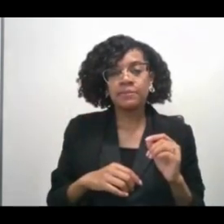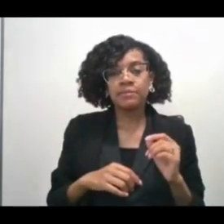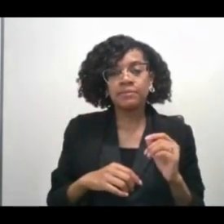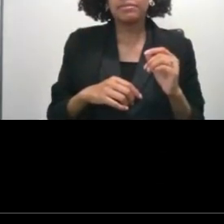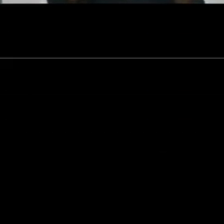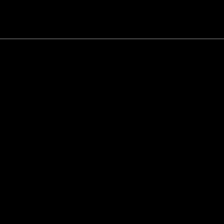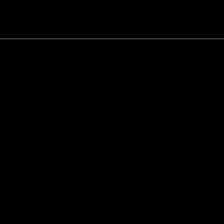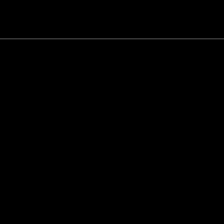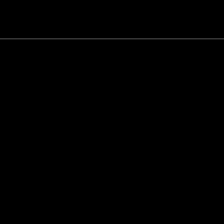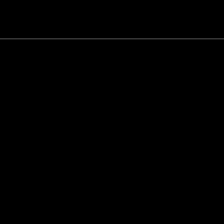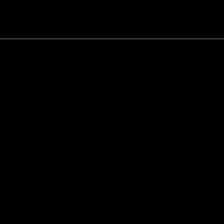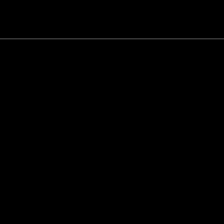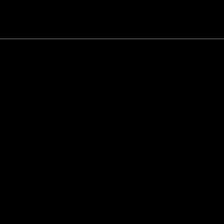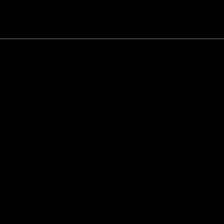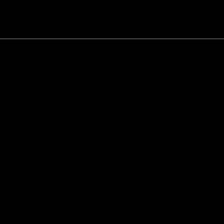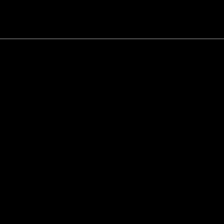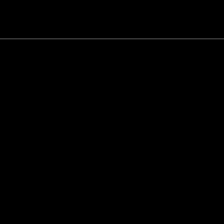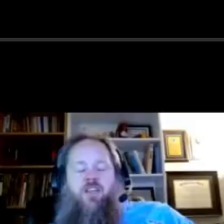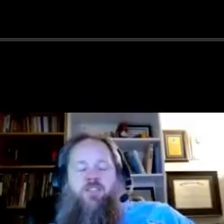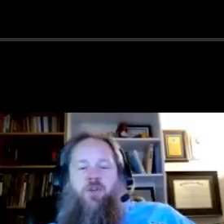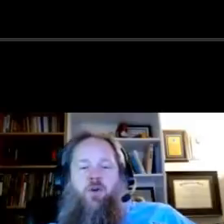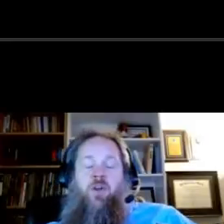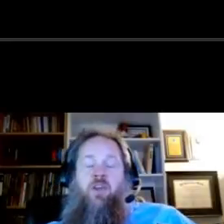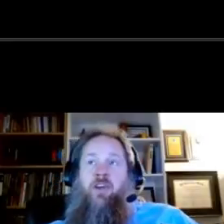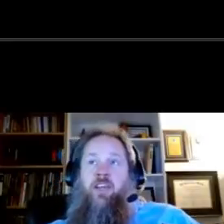Joshua Brown: I can take this one, Ned, go ahead. So if I